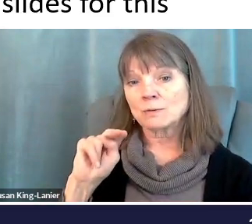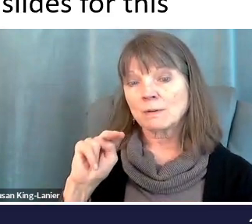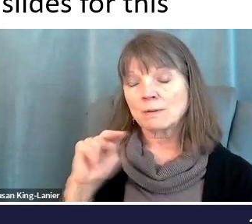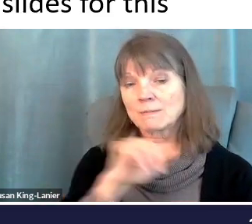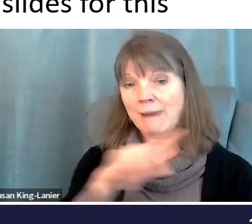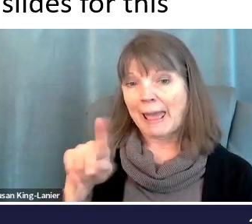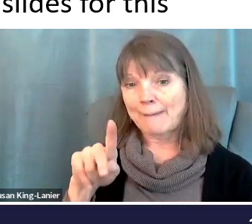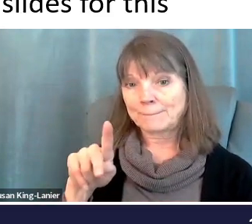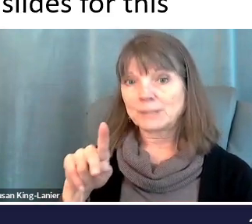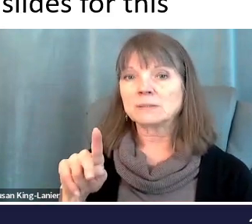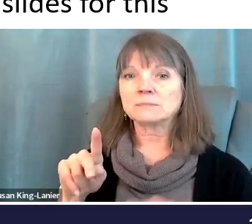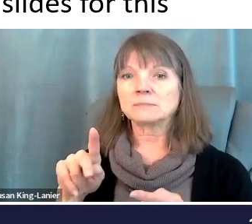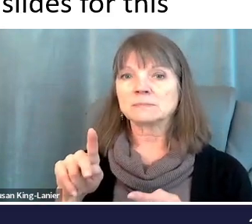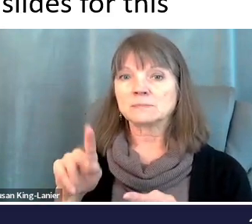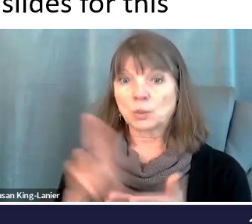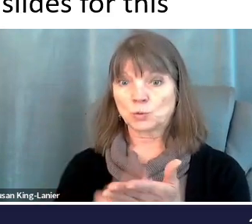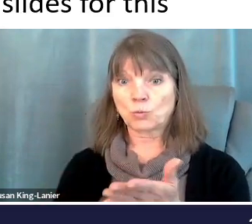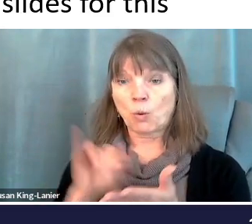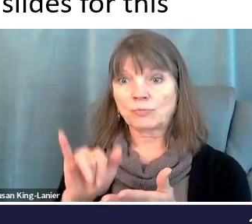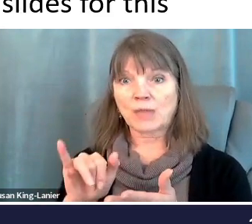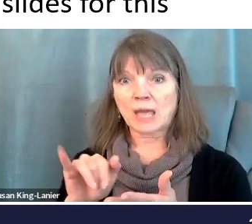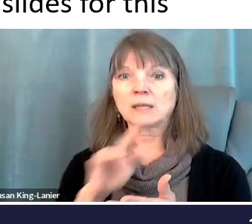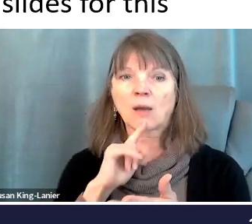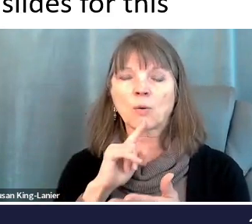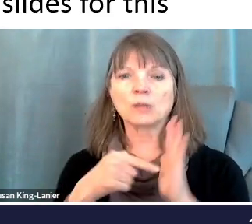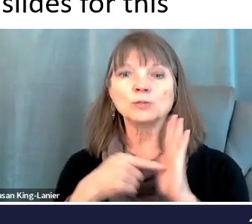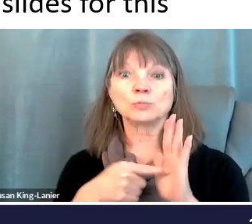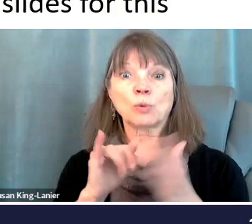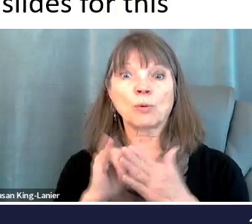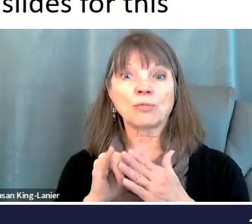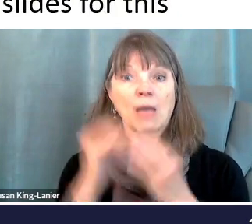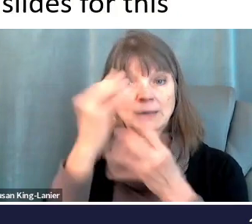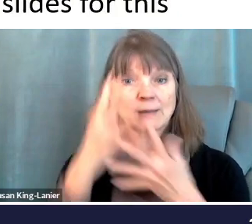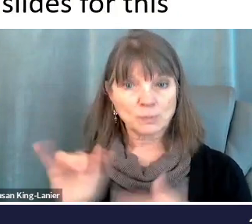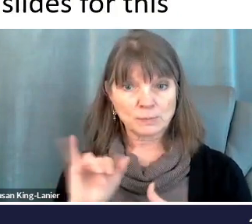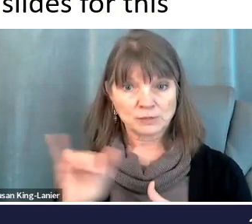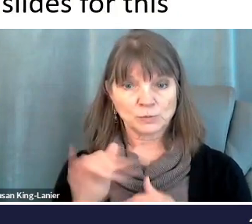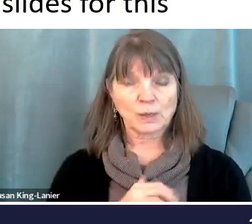to enroll companion app and just wanted to to share that information as well.